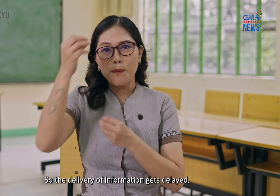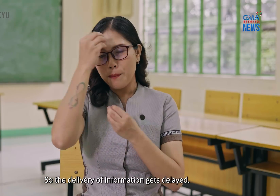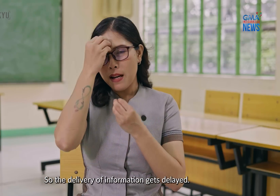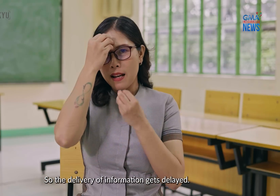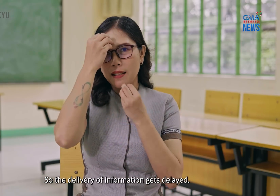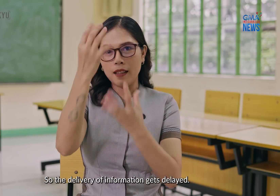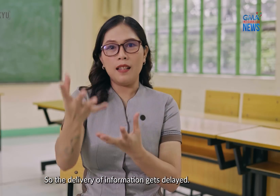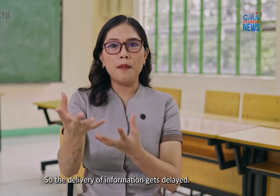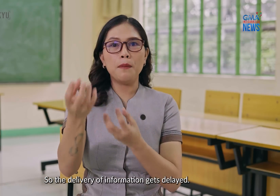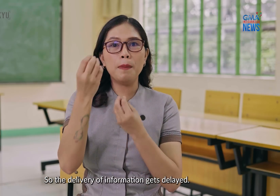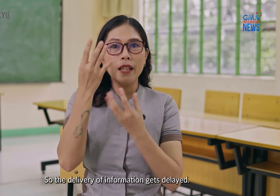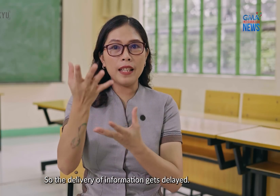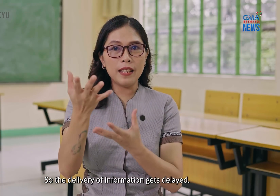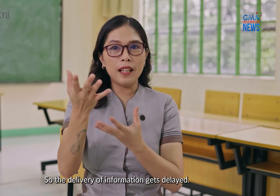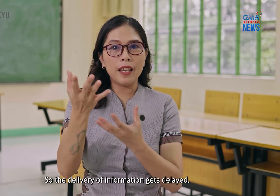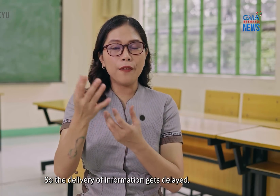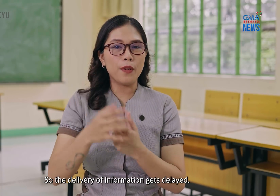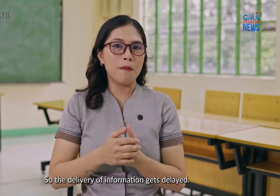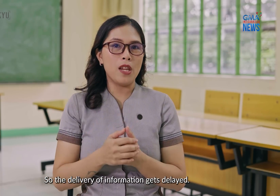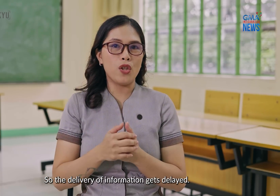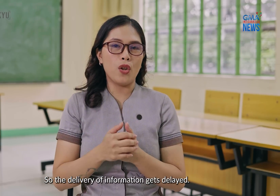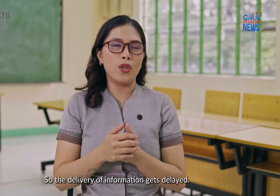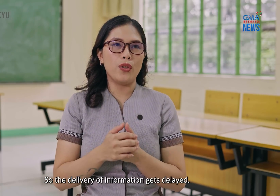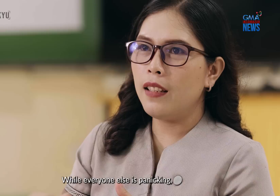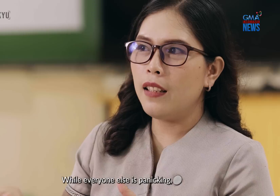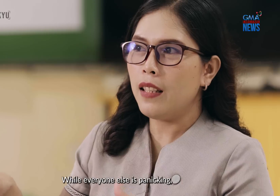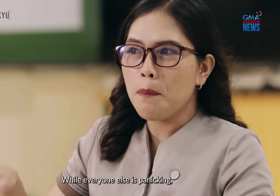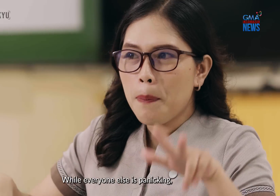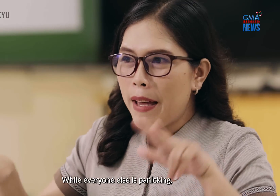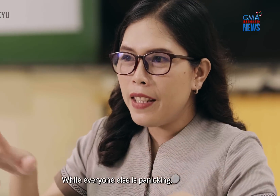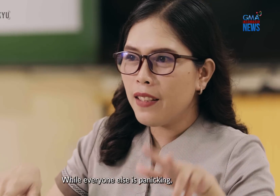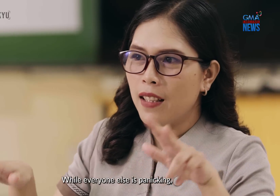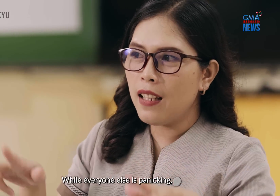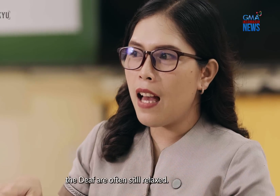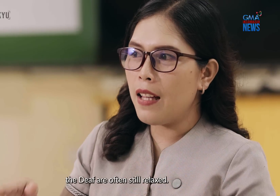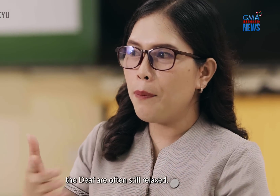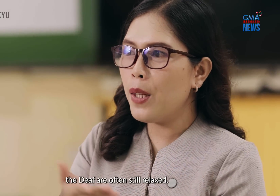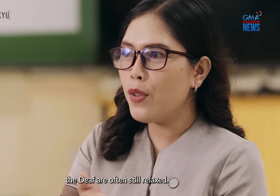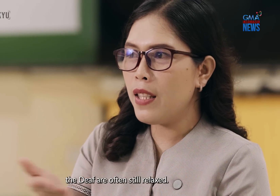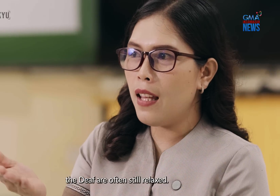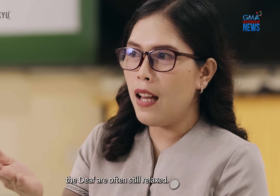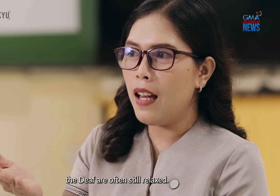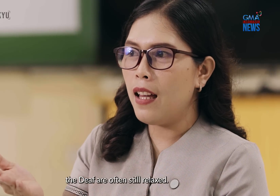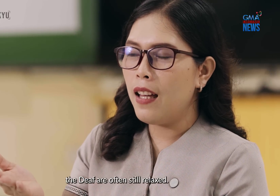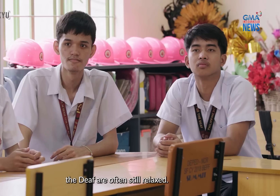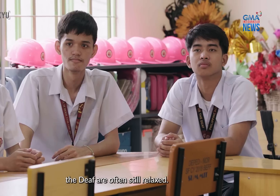when announcements are made through speech. They can’t hear them.